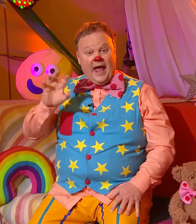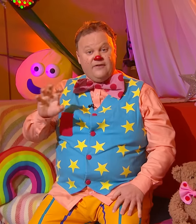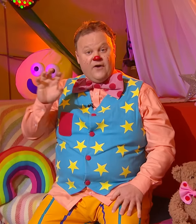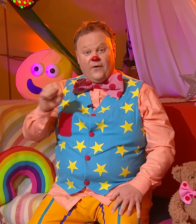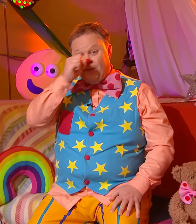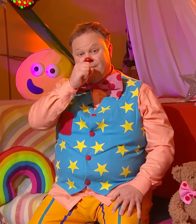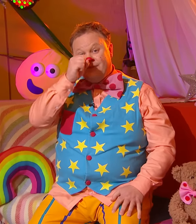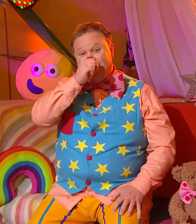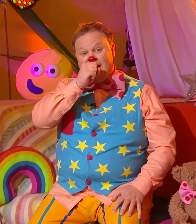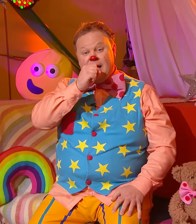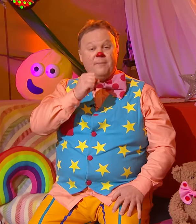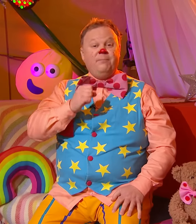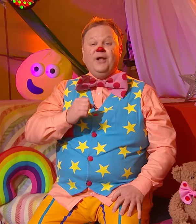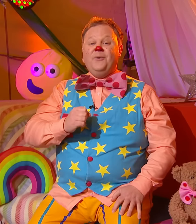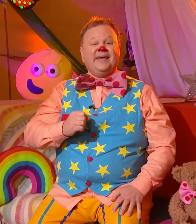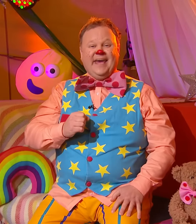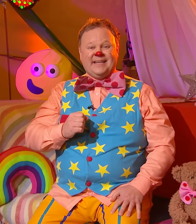hedgehog blew a kiss